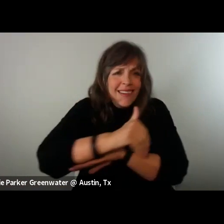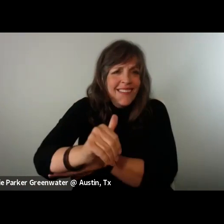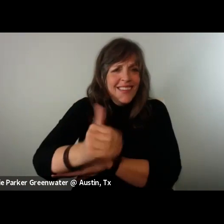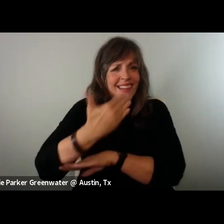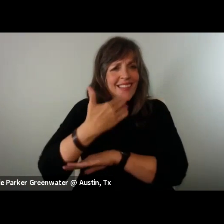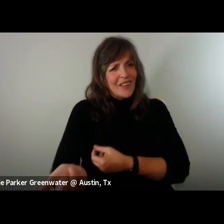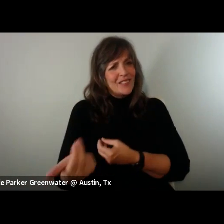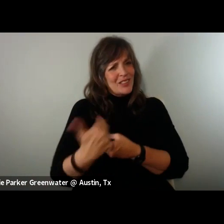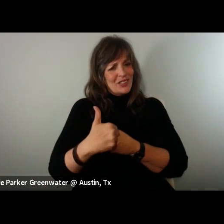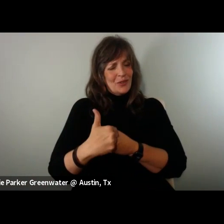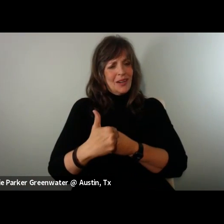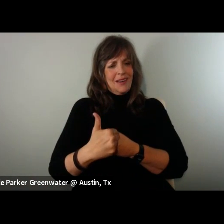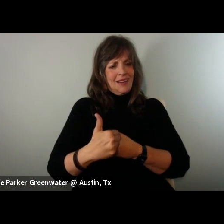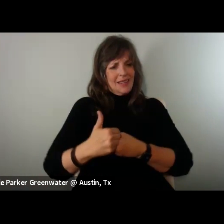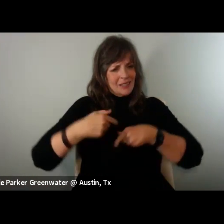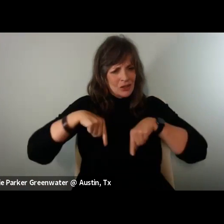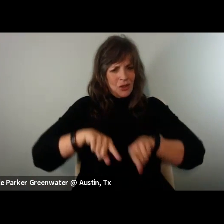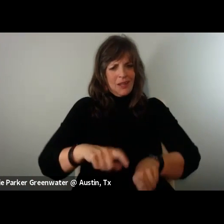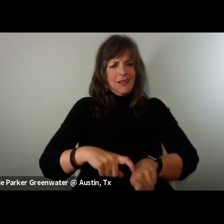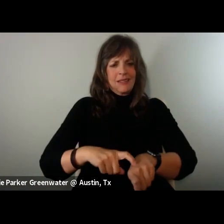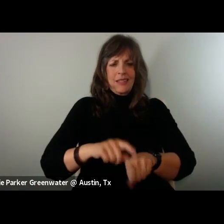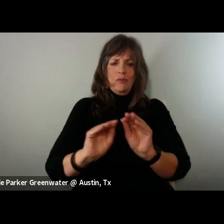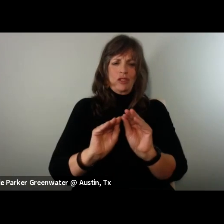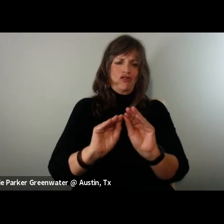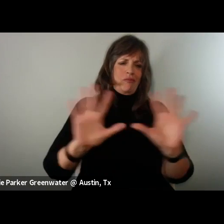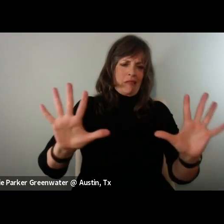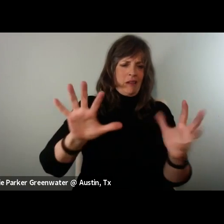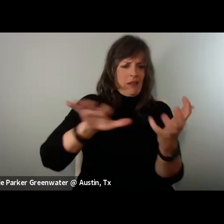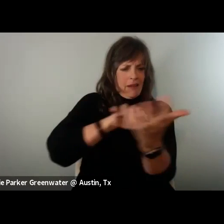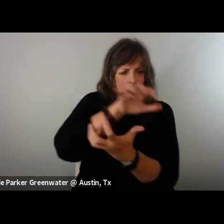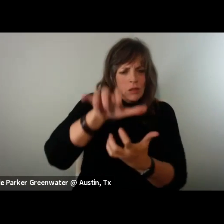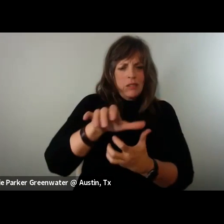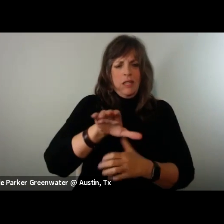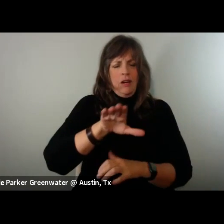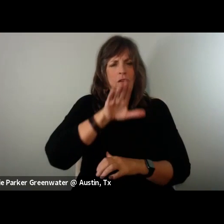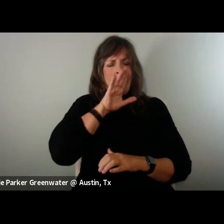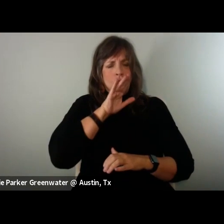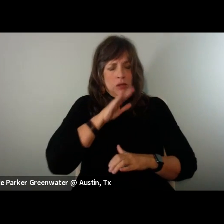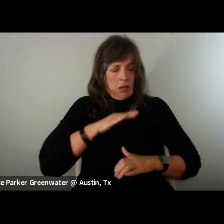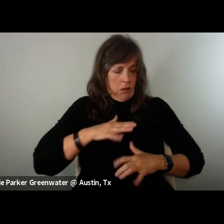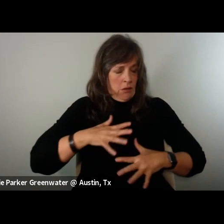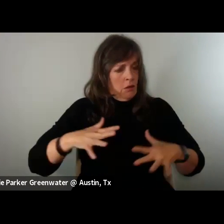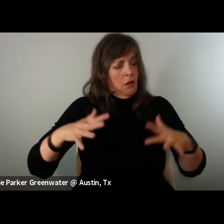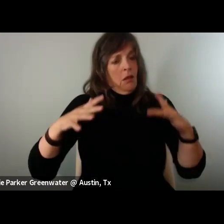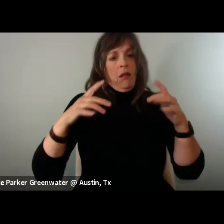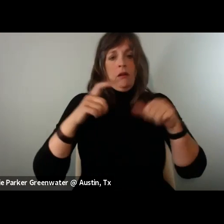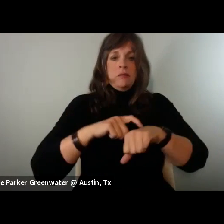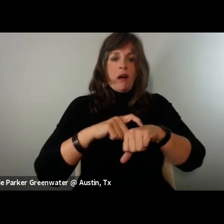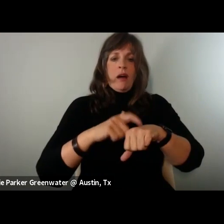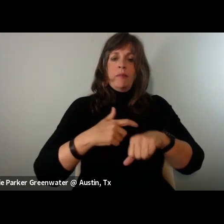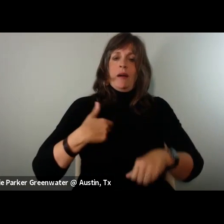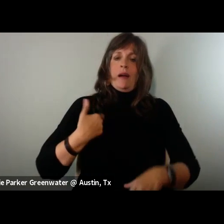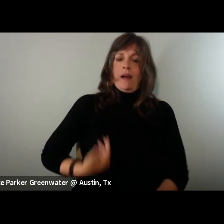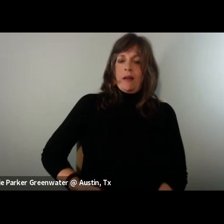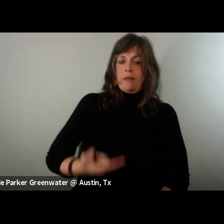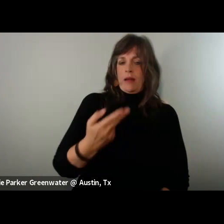in the midst of what is certainly a confusing, frustrating, and unnerving time. I'm Hannah Fenlon, I'm a freelance producer,